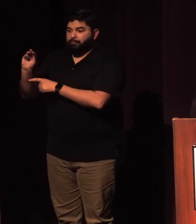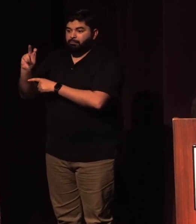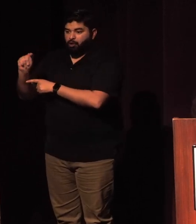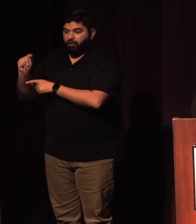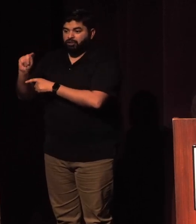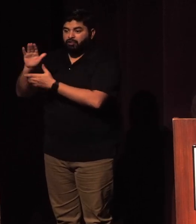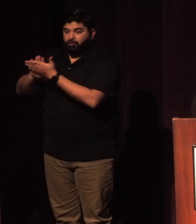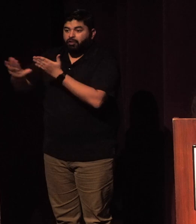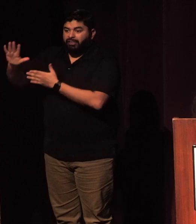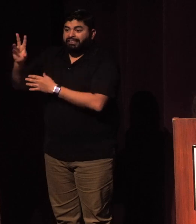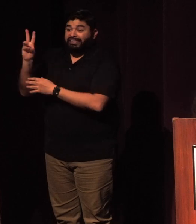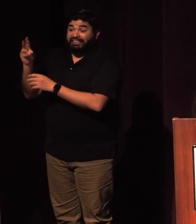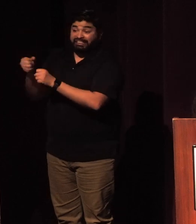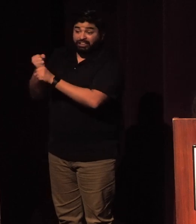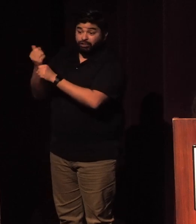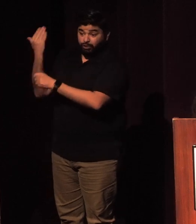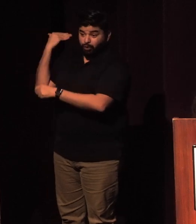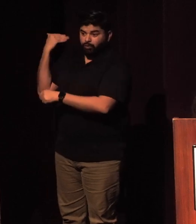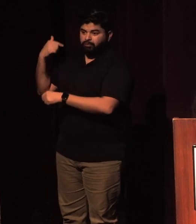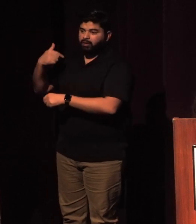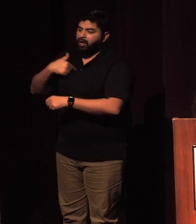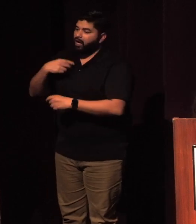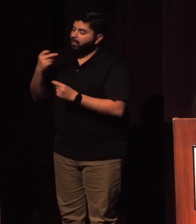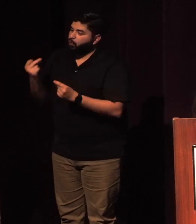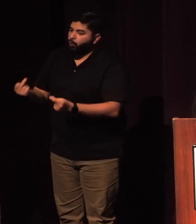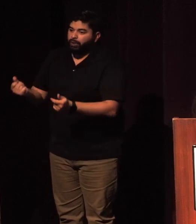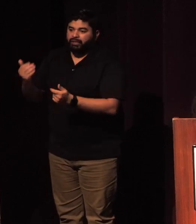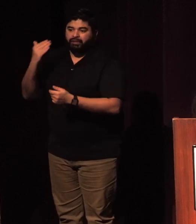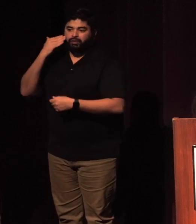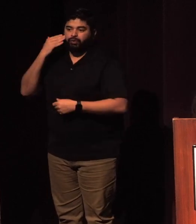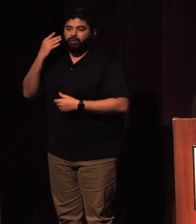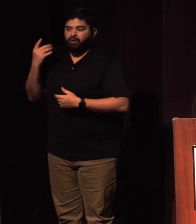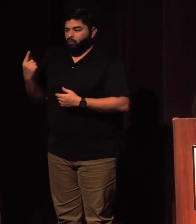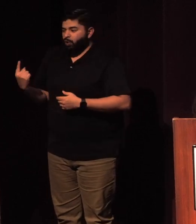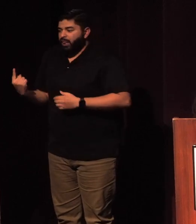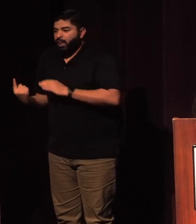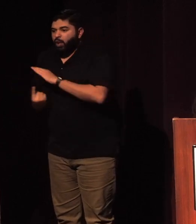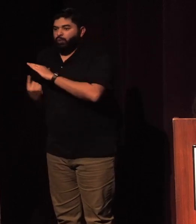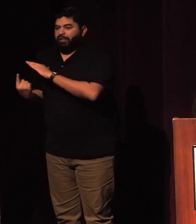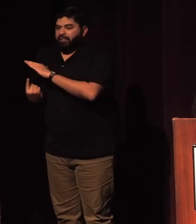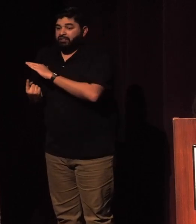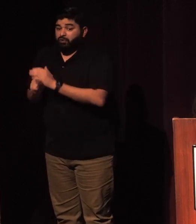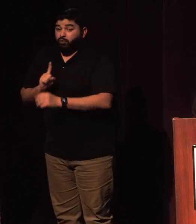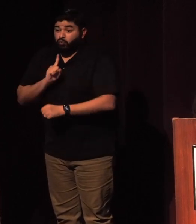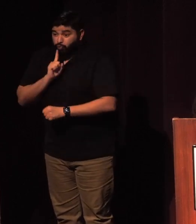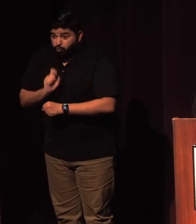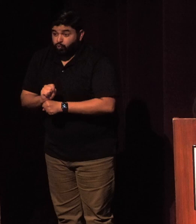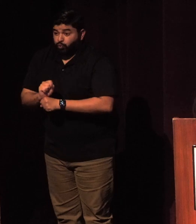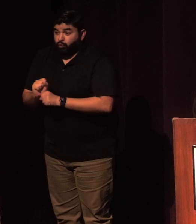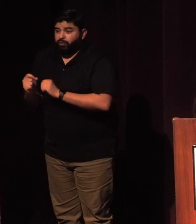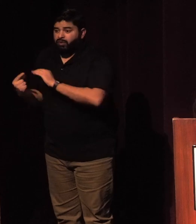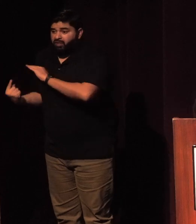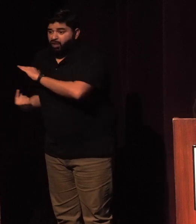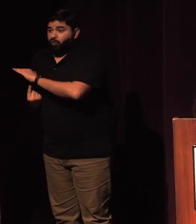for six years . When I attended Westmount College six years ago, I very quickly knew what